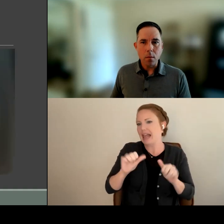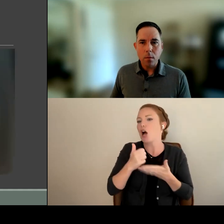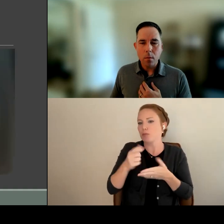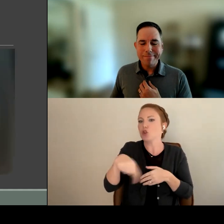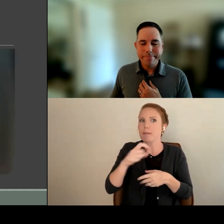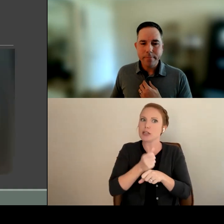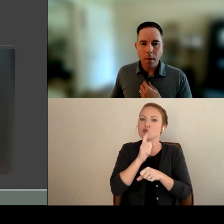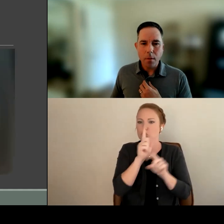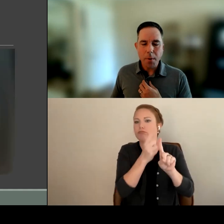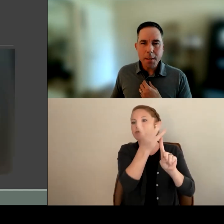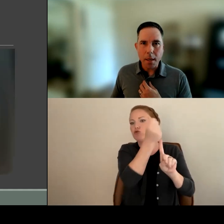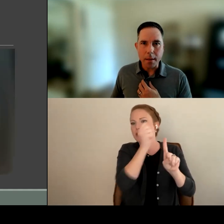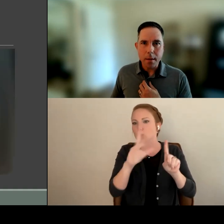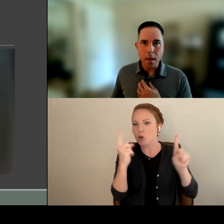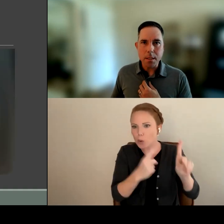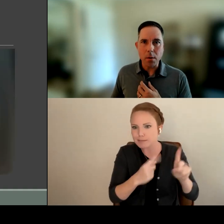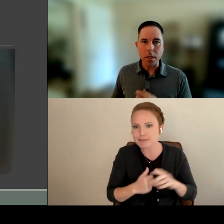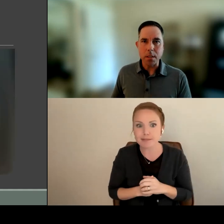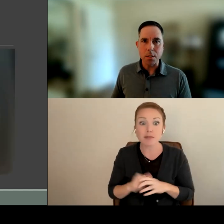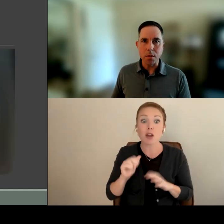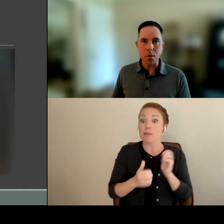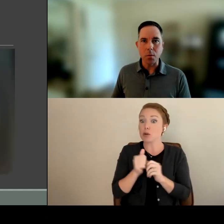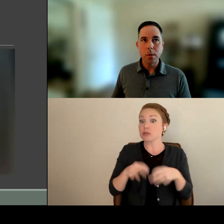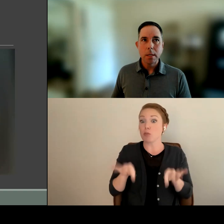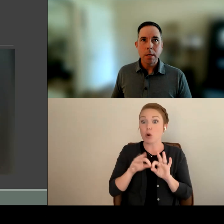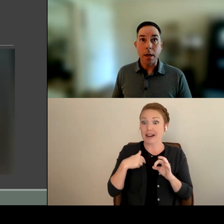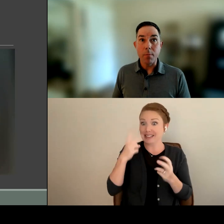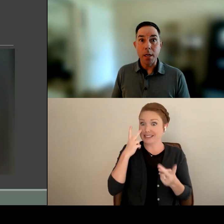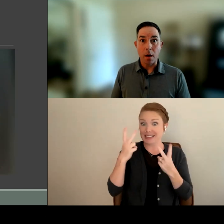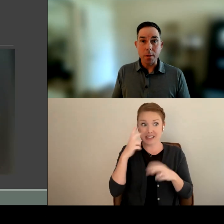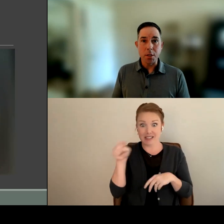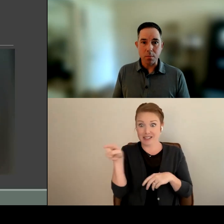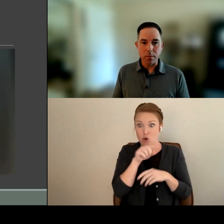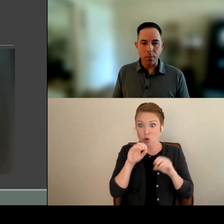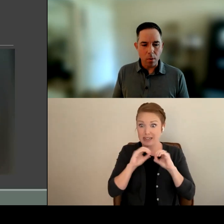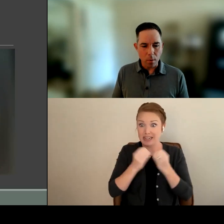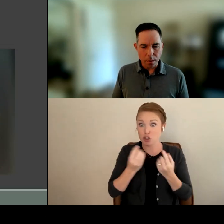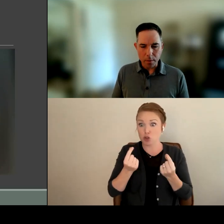So the biggest thing that I see organizations do and I've been in conversations before with